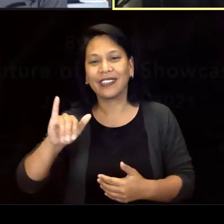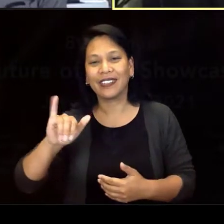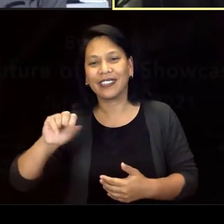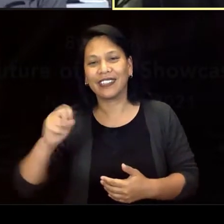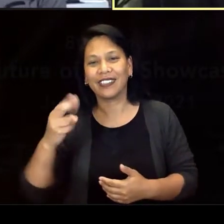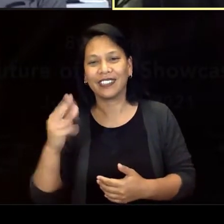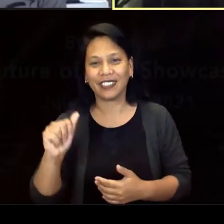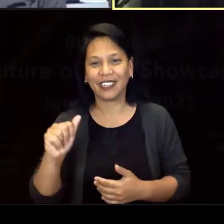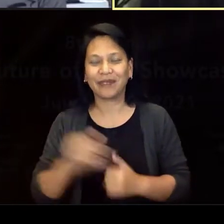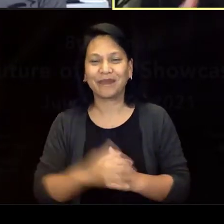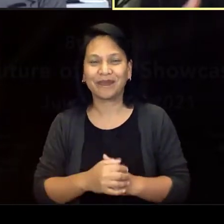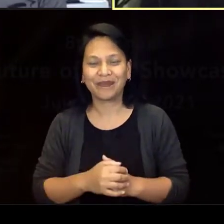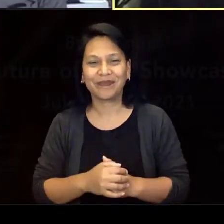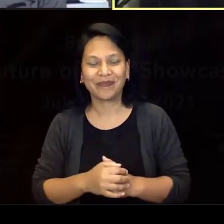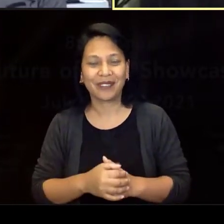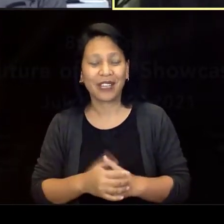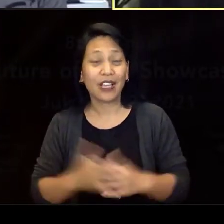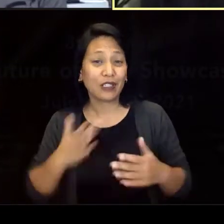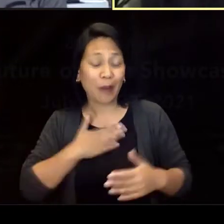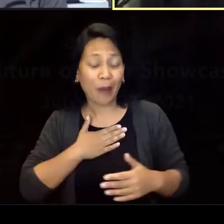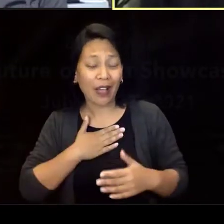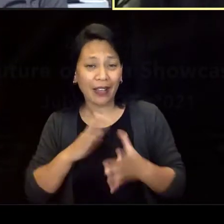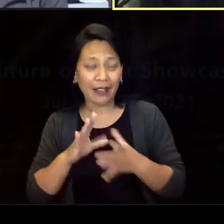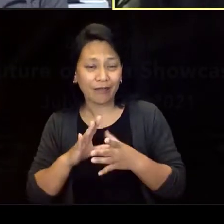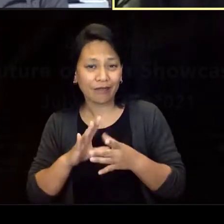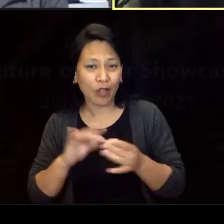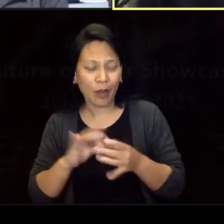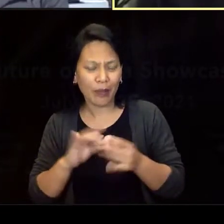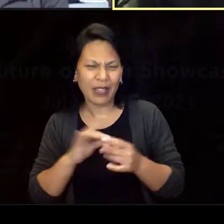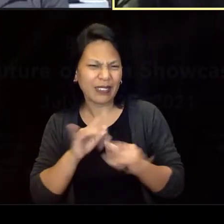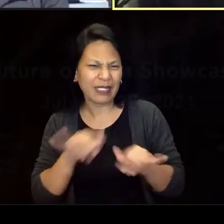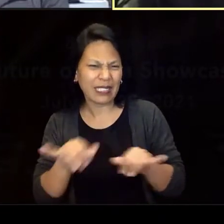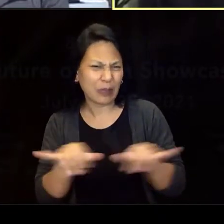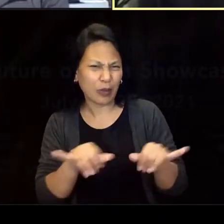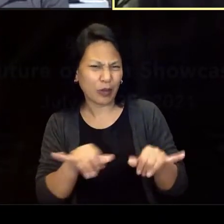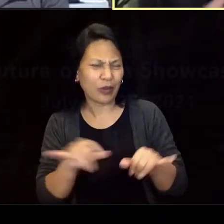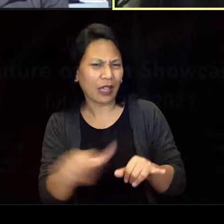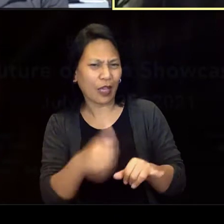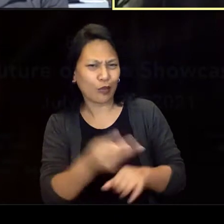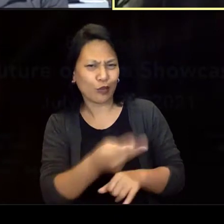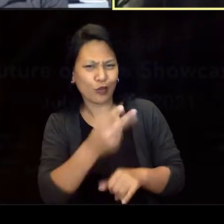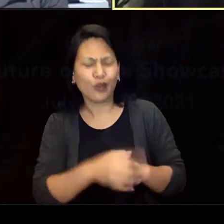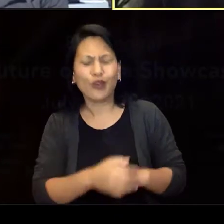Um, so yeah, I was going to say something along the same lines as an actor, I feel like